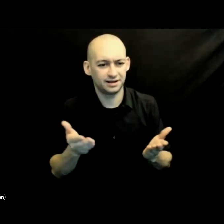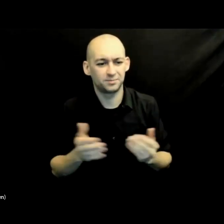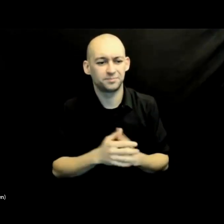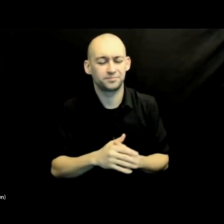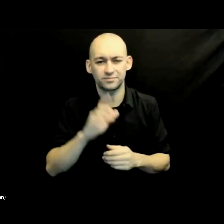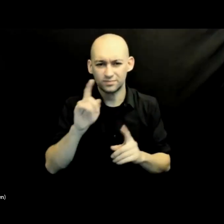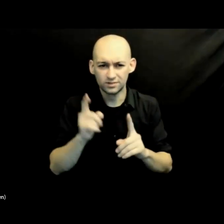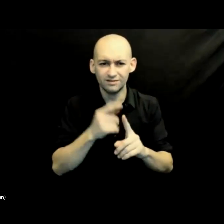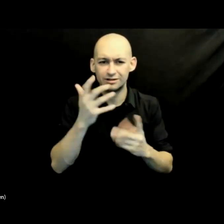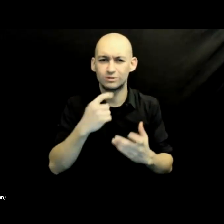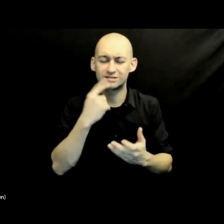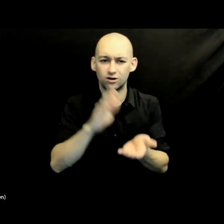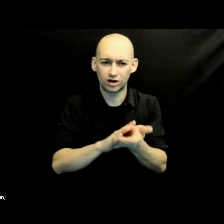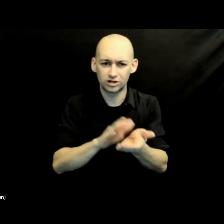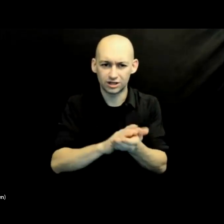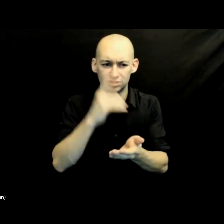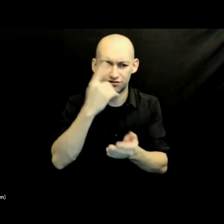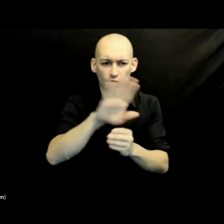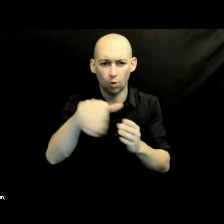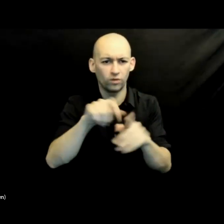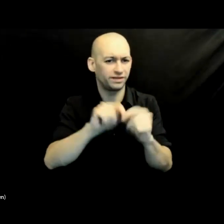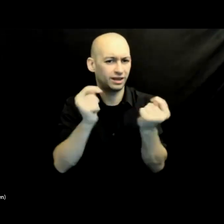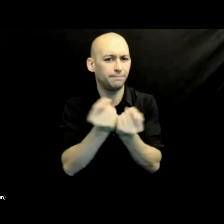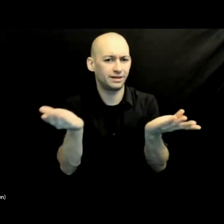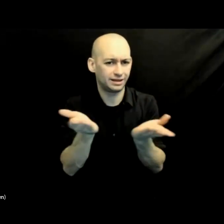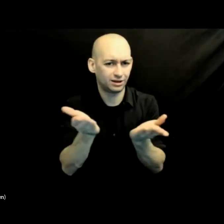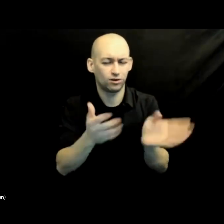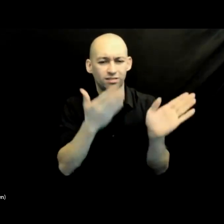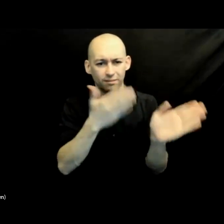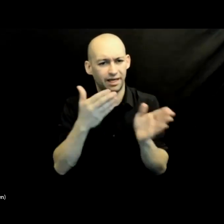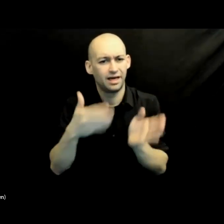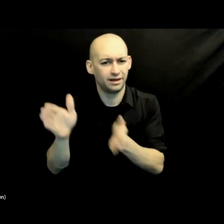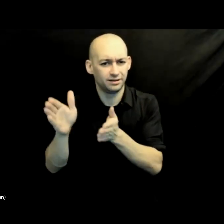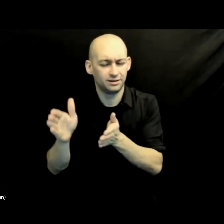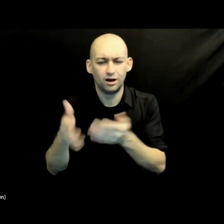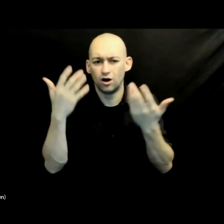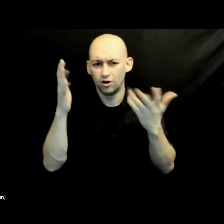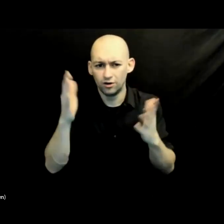say congratulations to the entire team here on the Plan. I've already been scrolling through it,